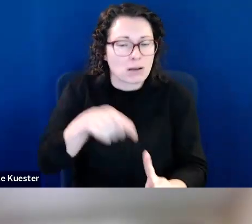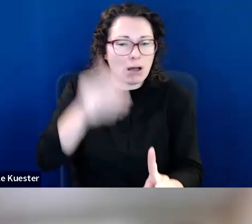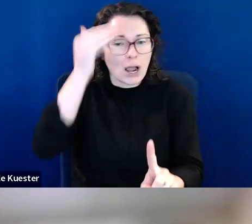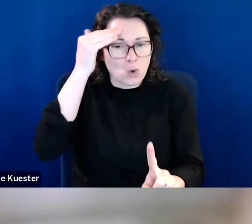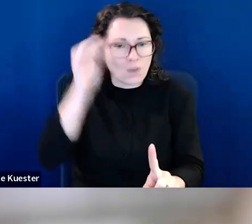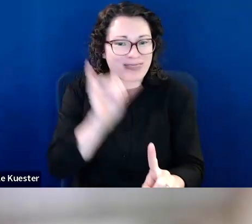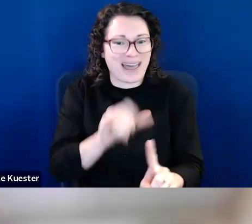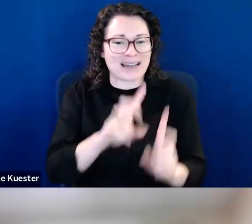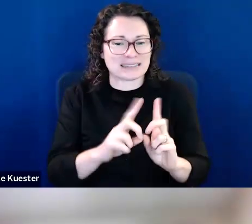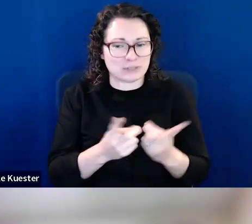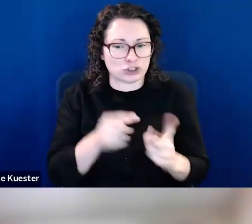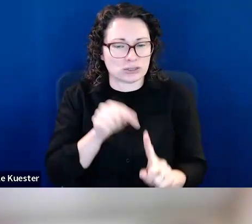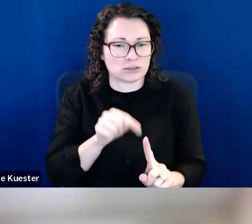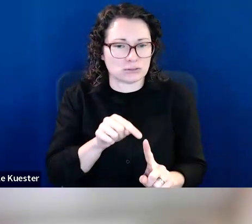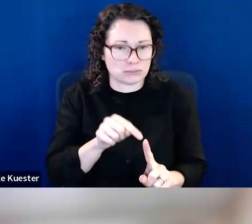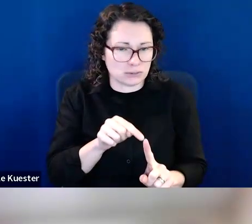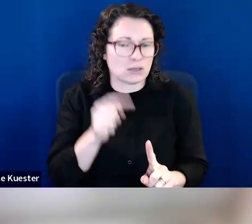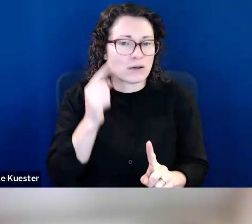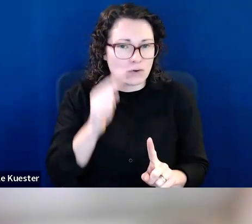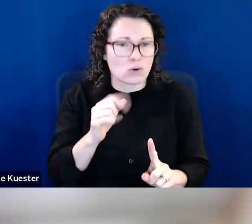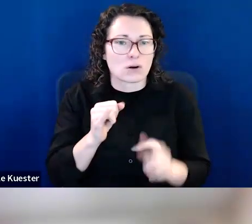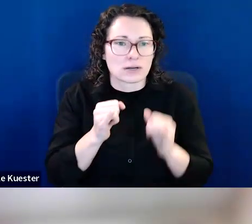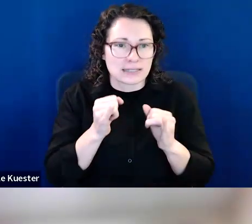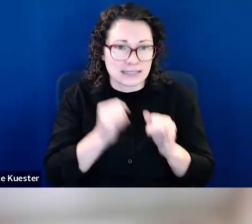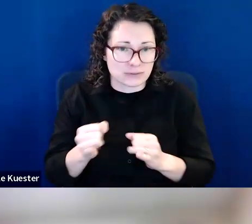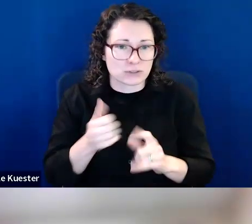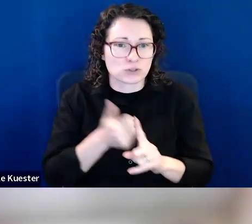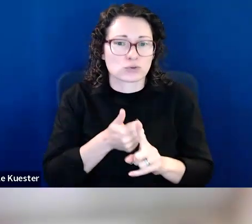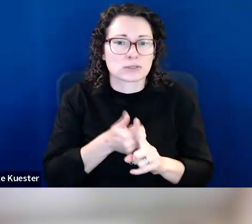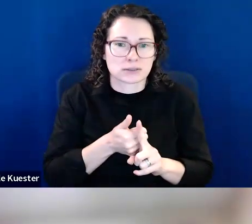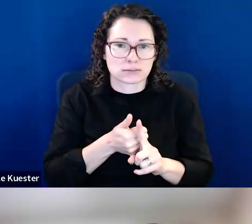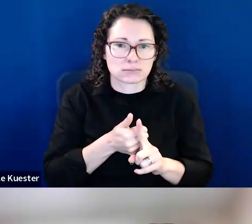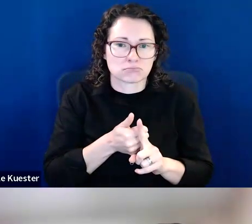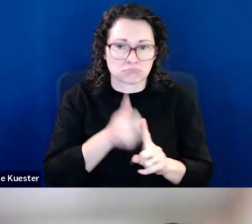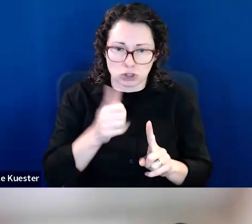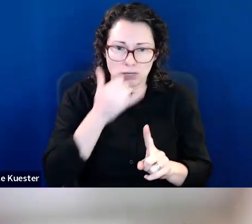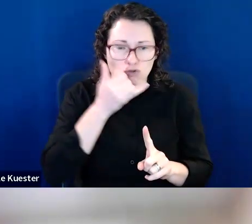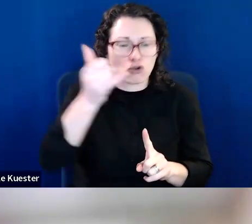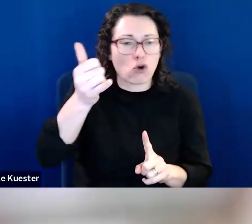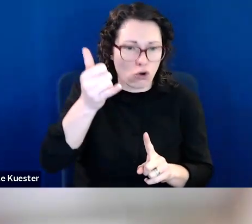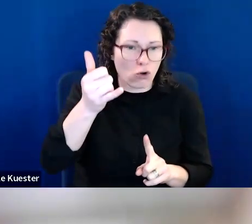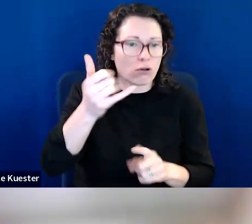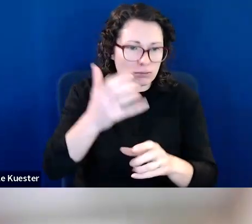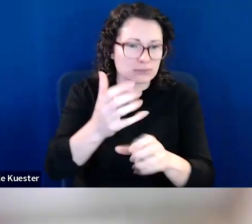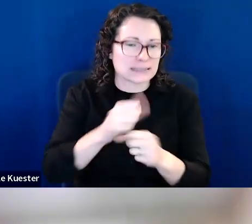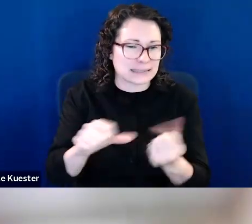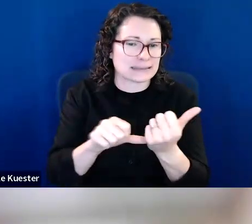that division for um individuals to call that division to get actual assistance from experts